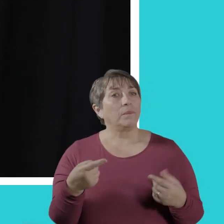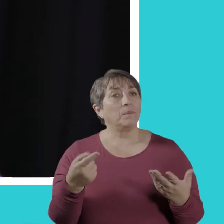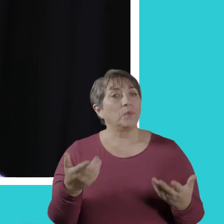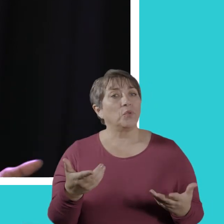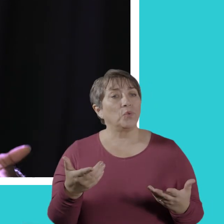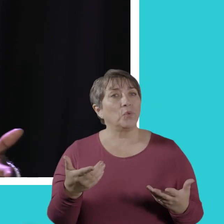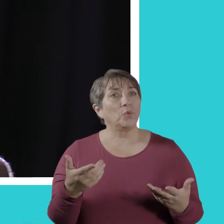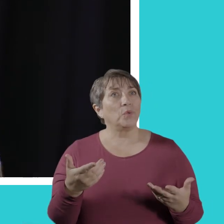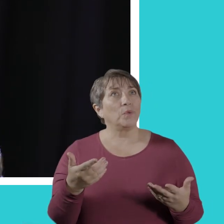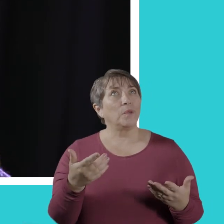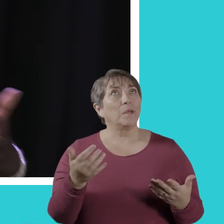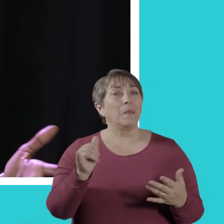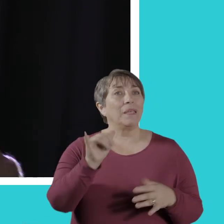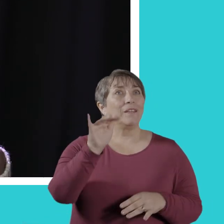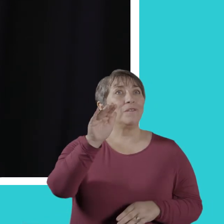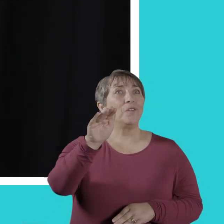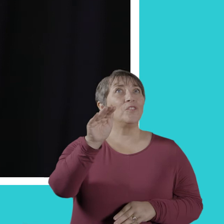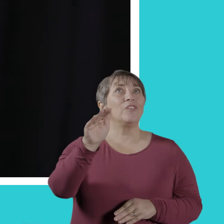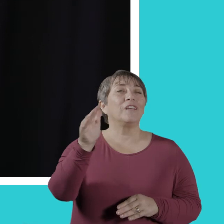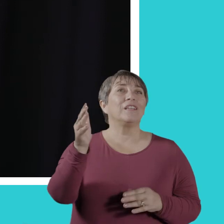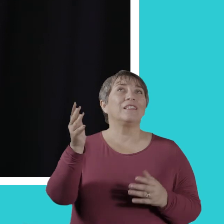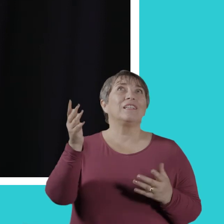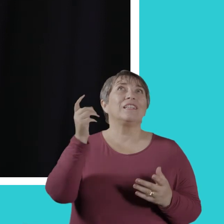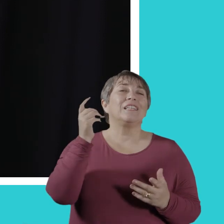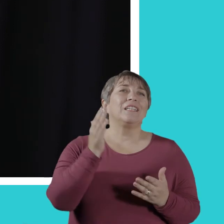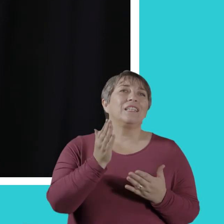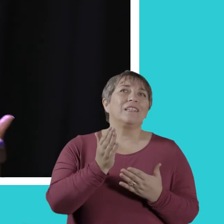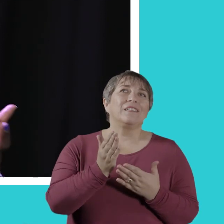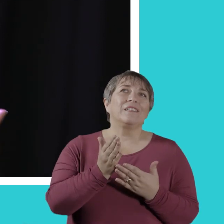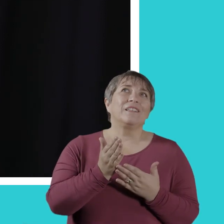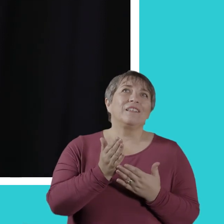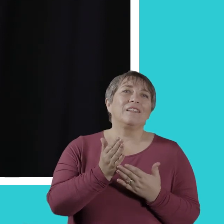to one day you know kind of to I suppose I don't know what the word not to atone but for that